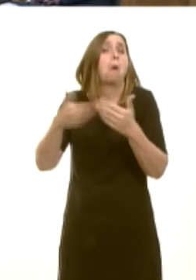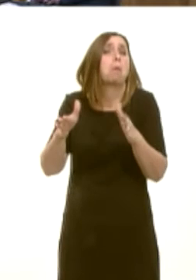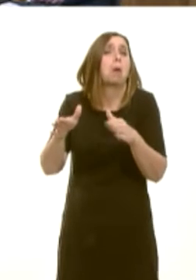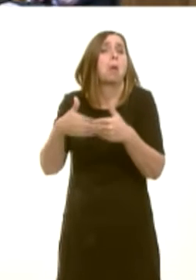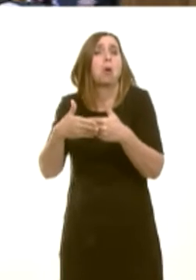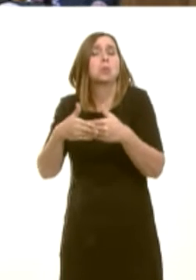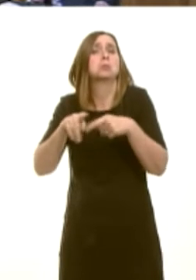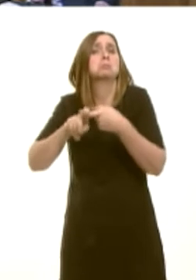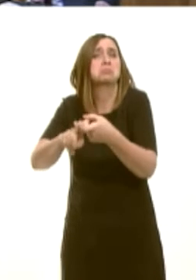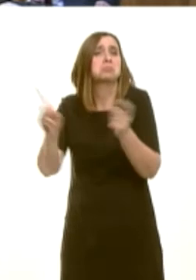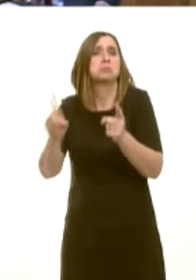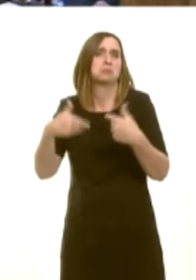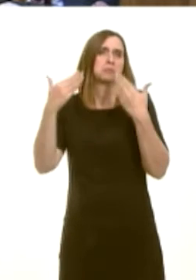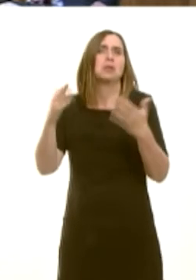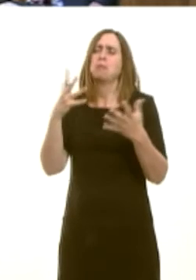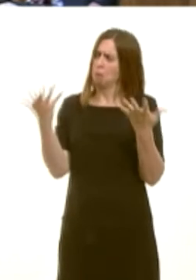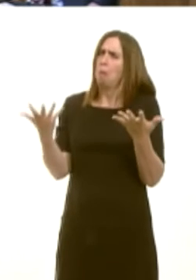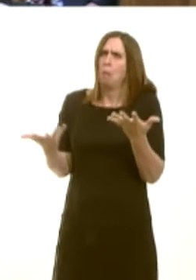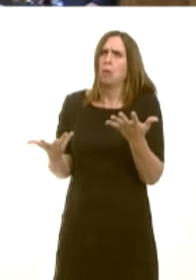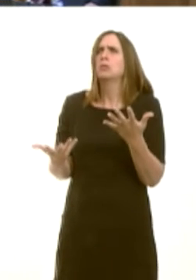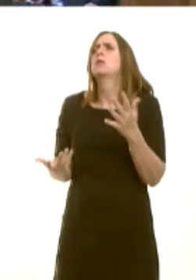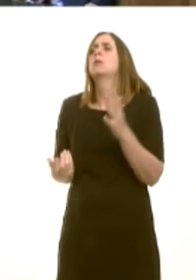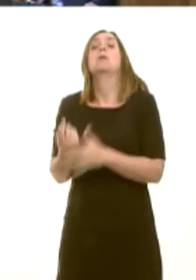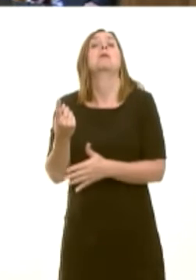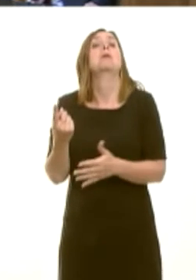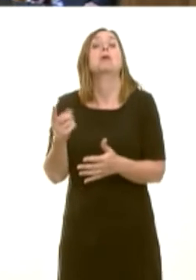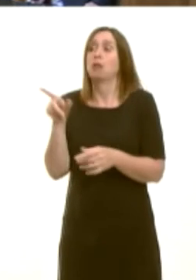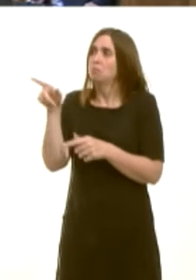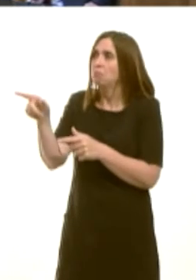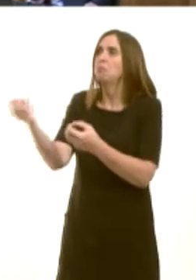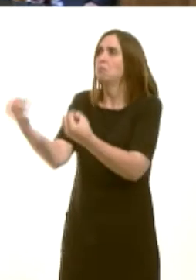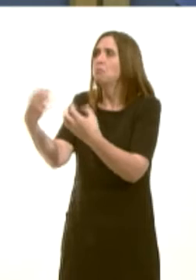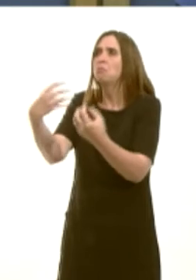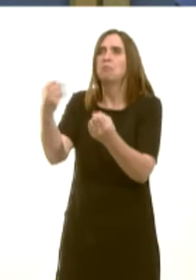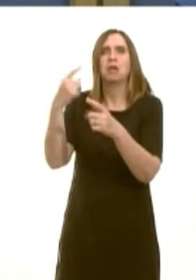be an opportunity for the emergency services to make their views known.